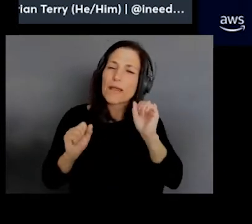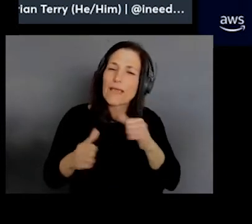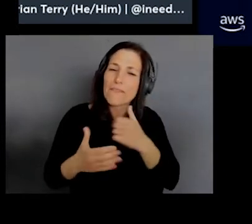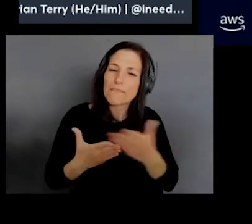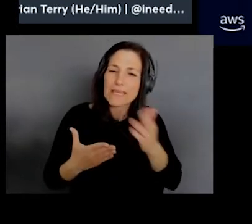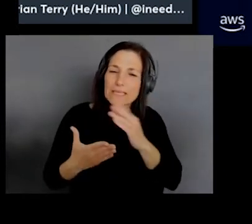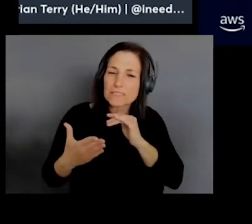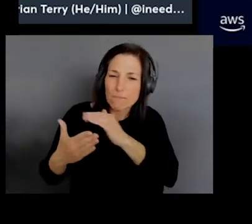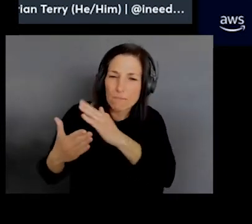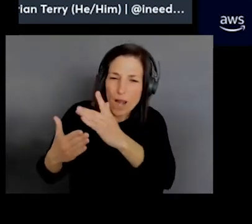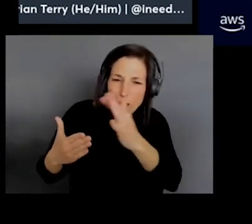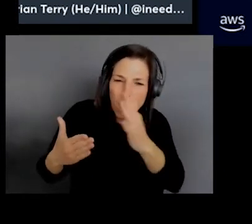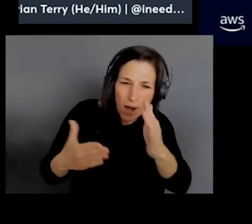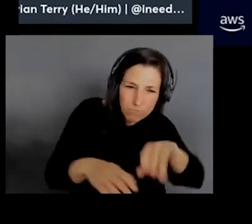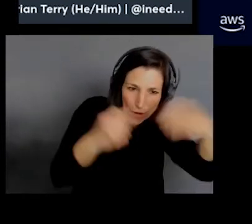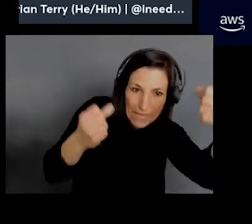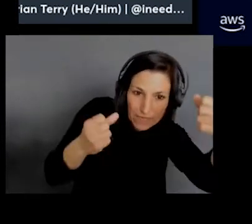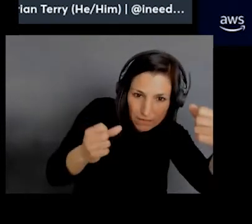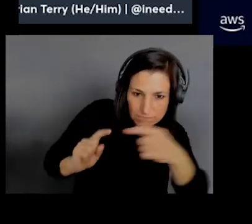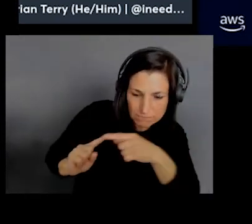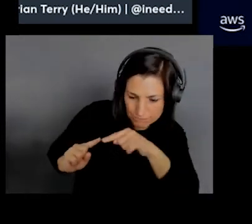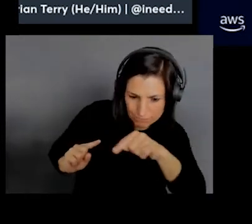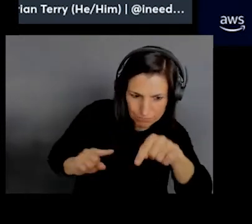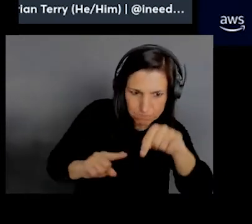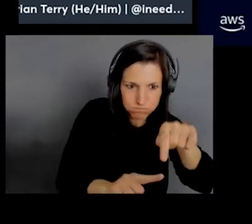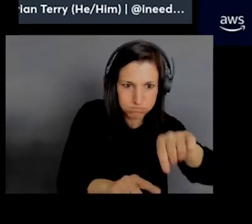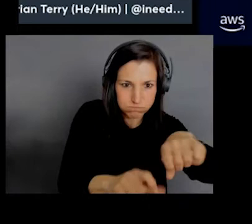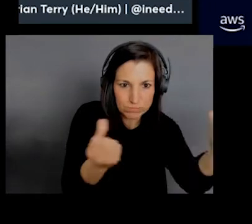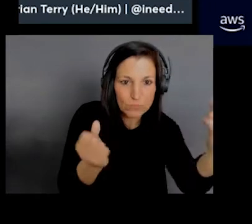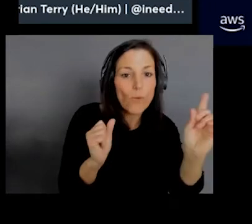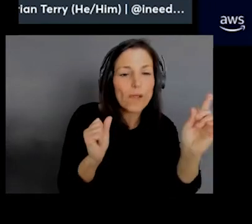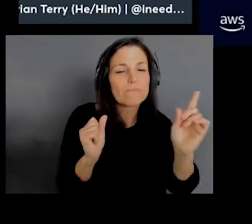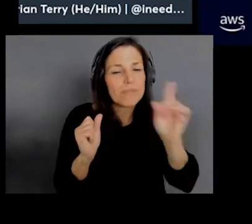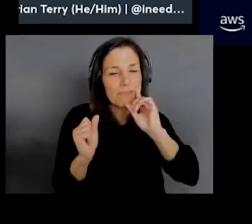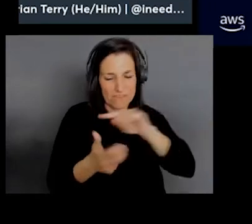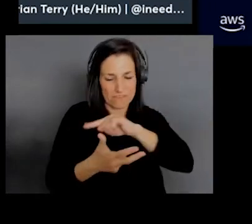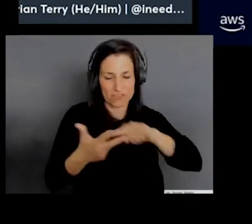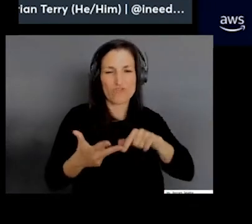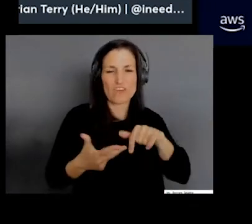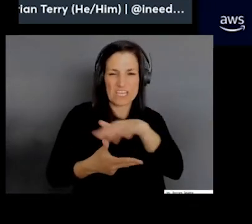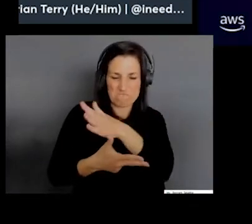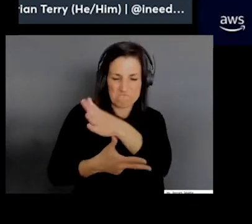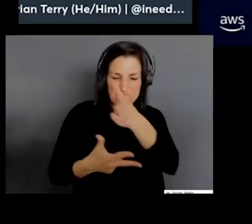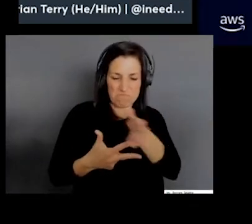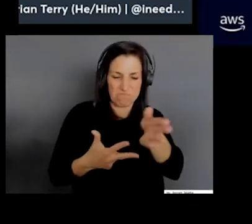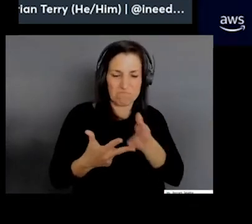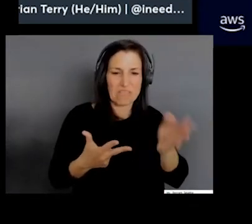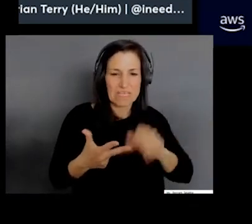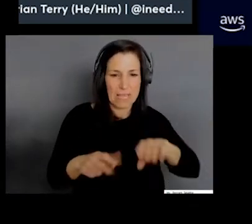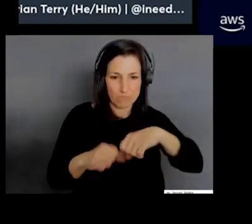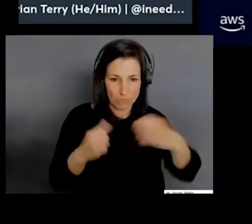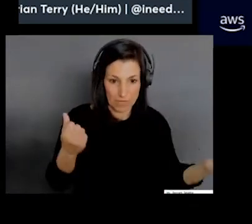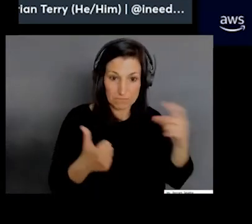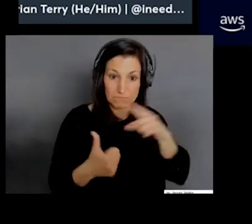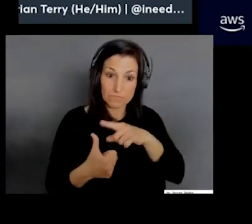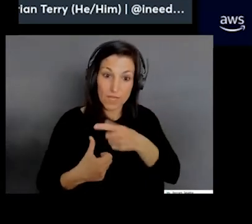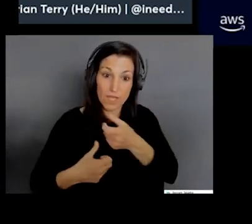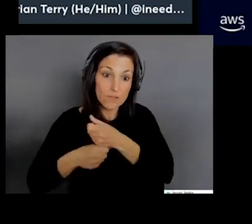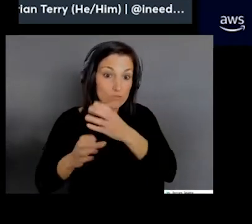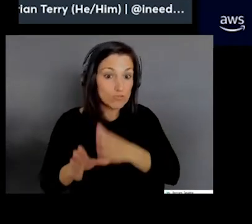And so for me, there's generally three areas that it may break. Let's go through this quickly. One is on the Producer side, so let's say my vehicle has some problem